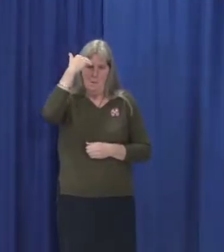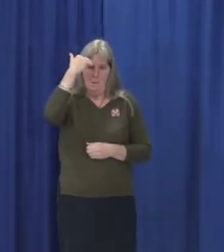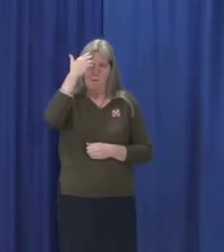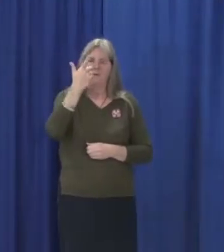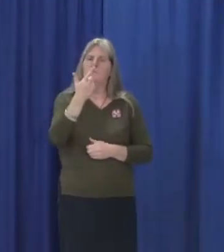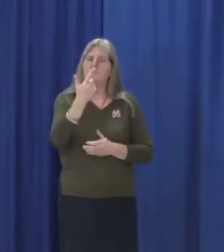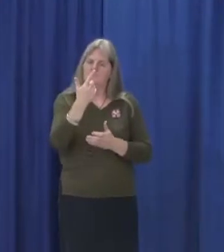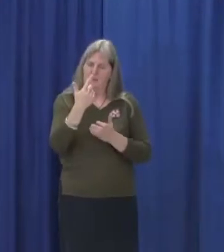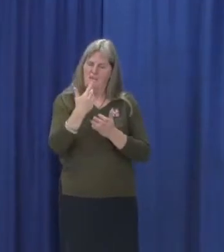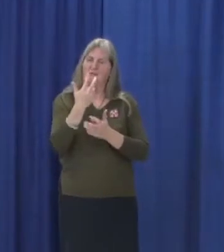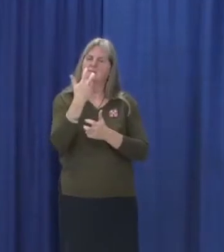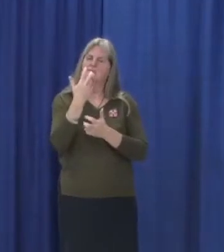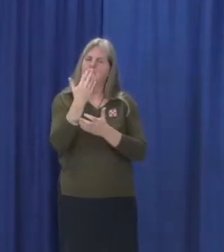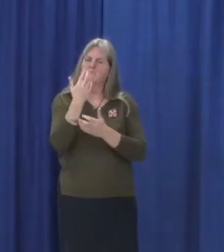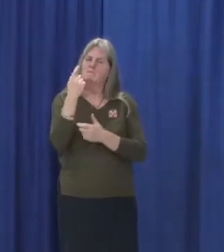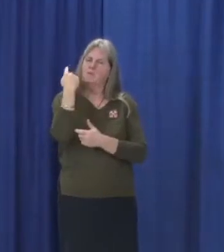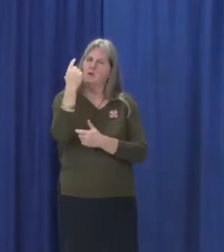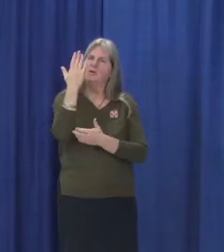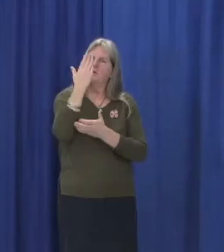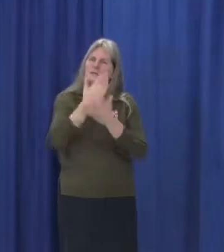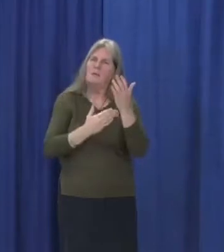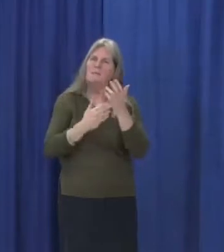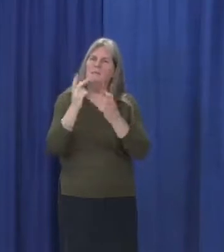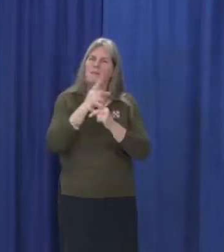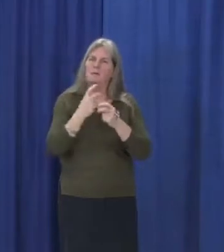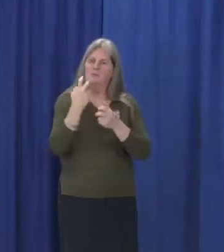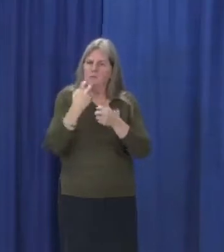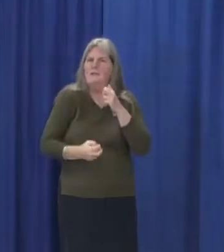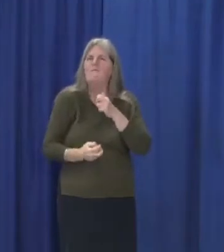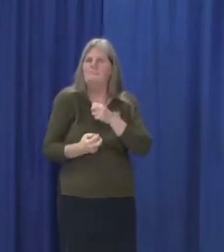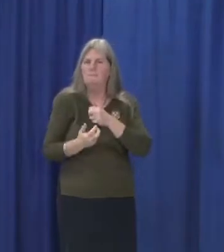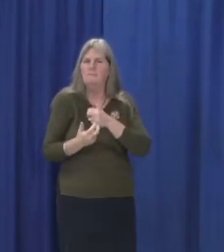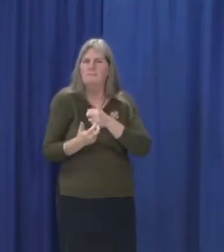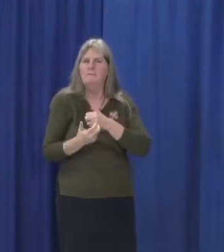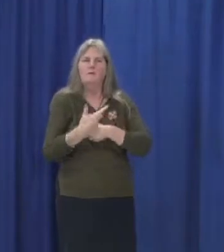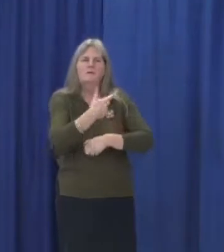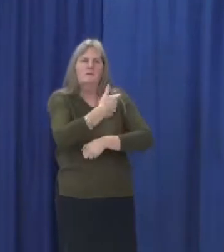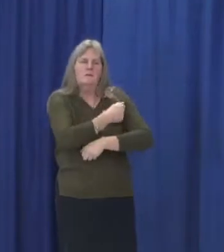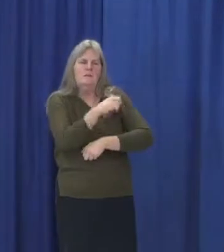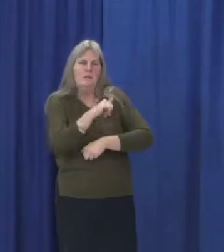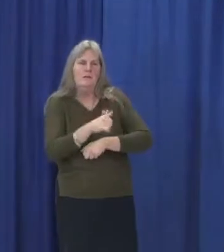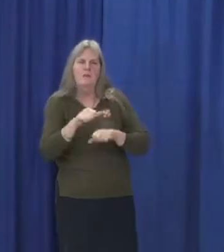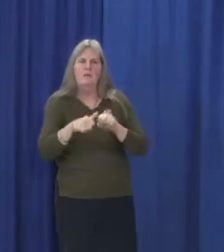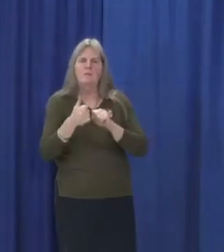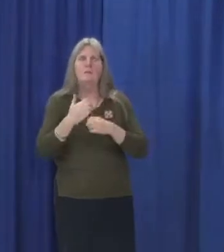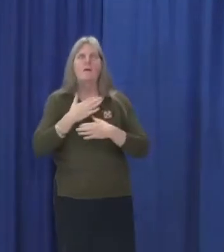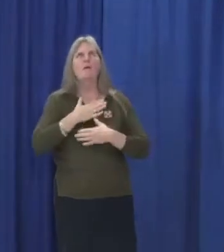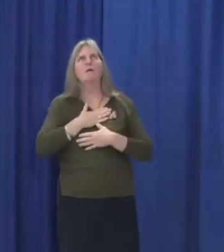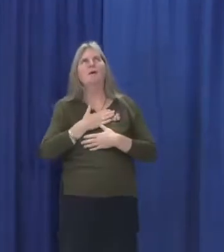pose hardships for some and bring relief to others.